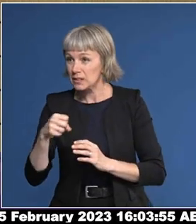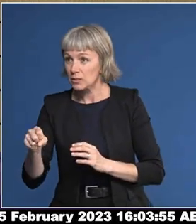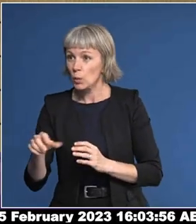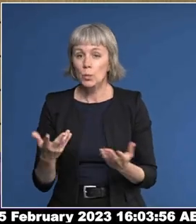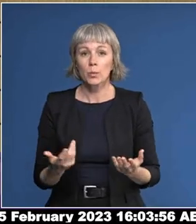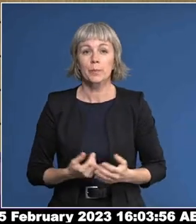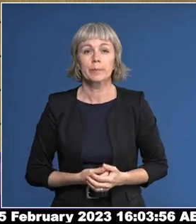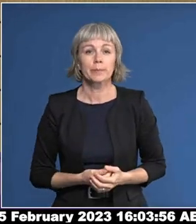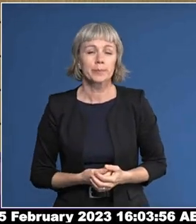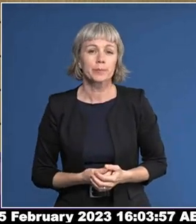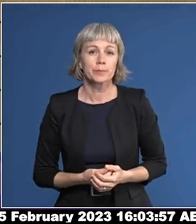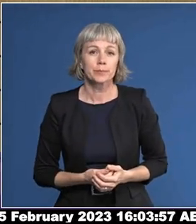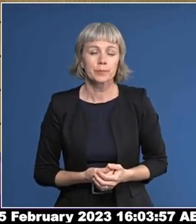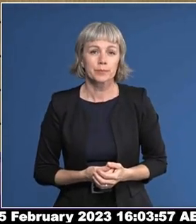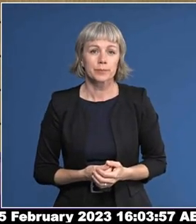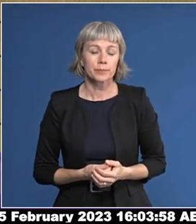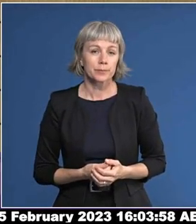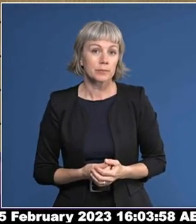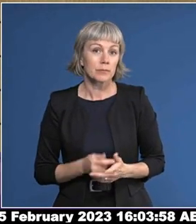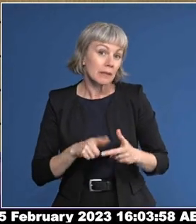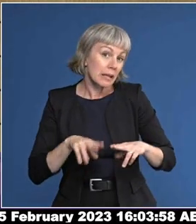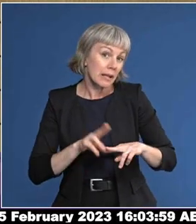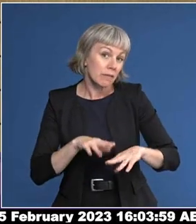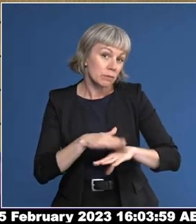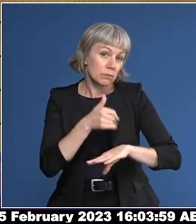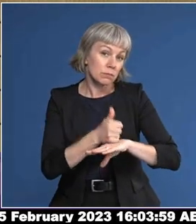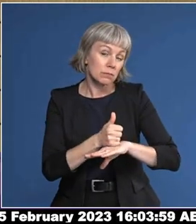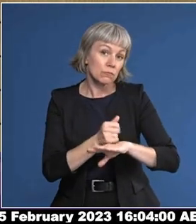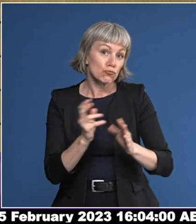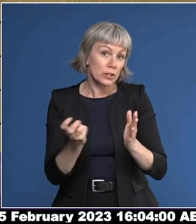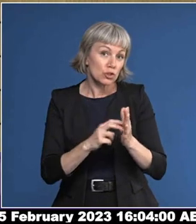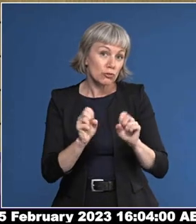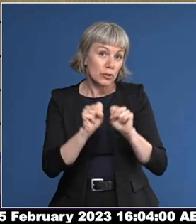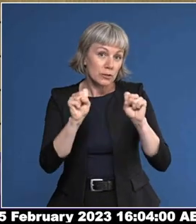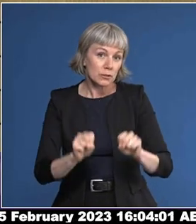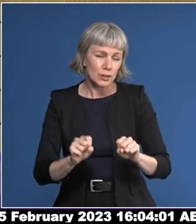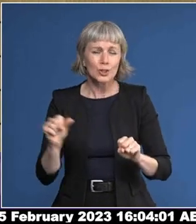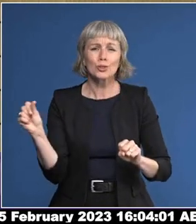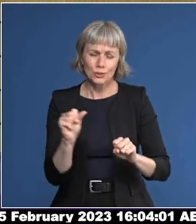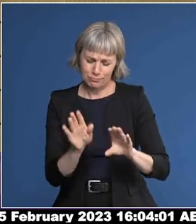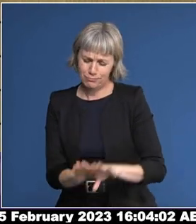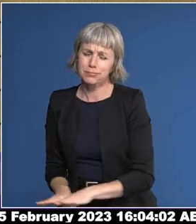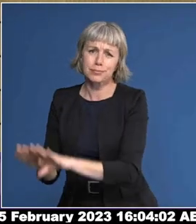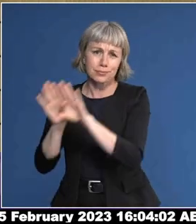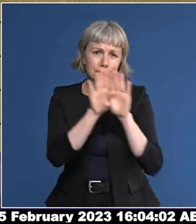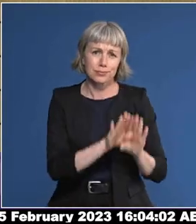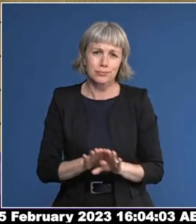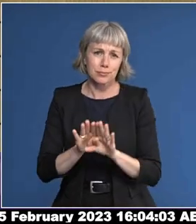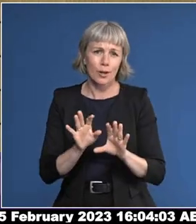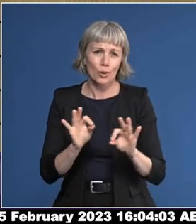So if we are going to have a registration scheme, absolutely it should be national and not piecemeal by state or territory.